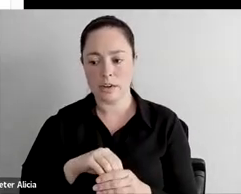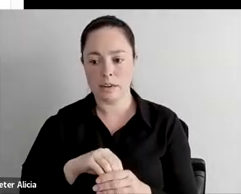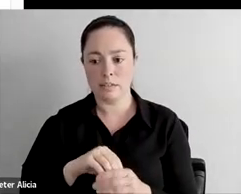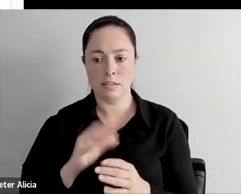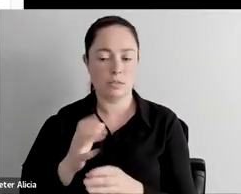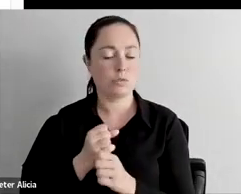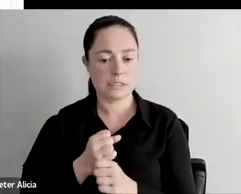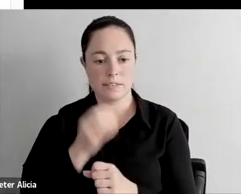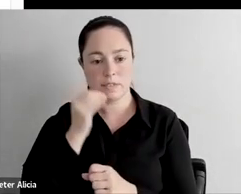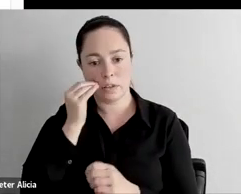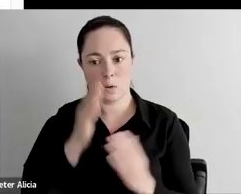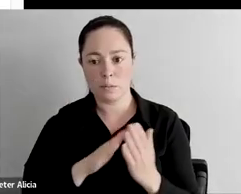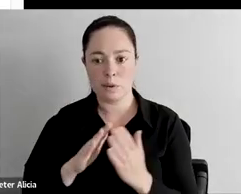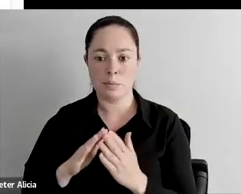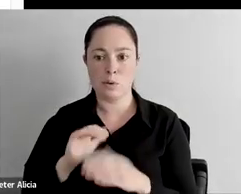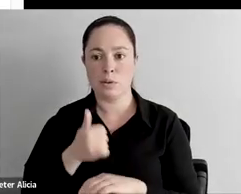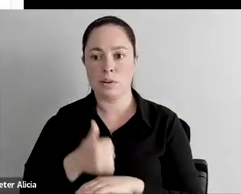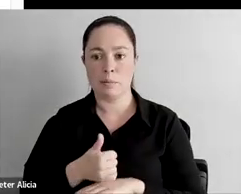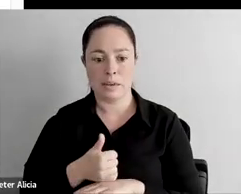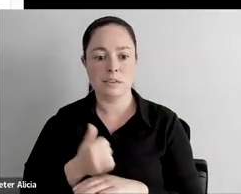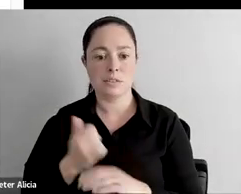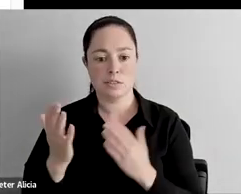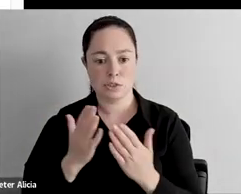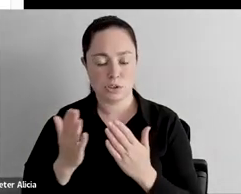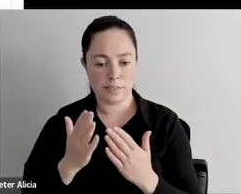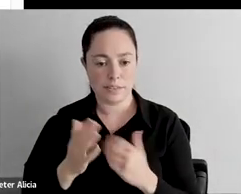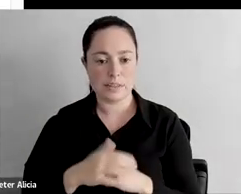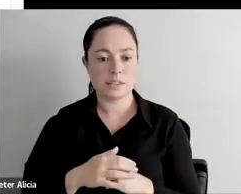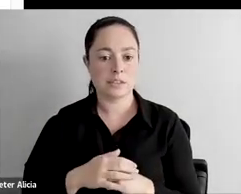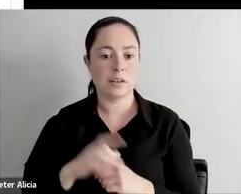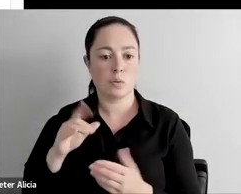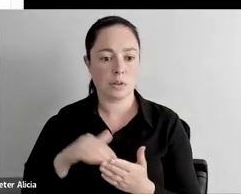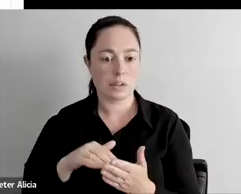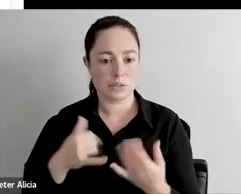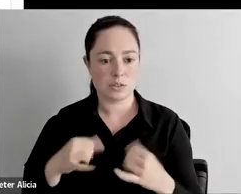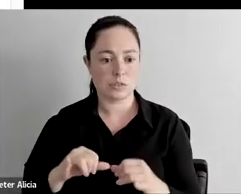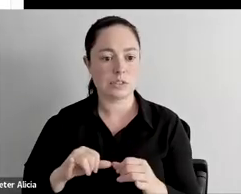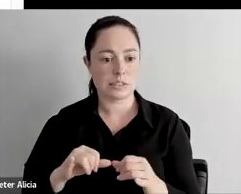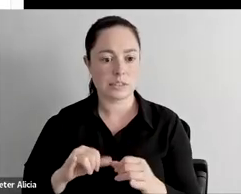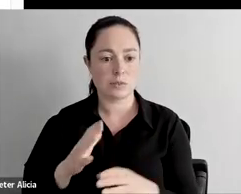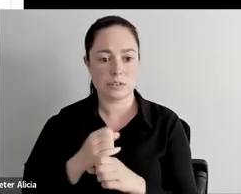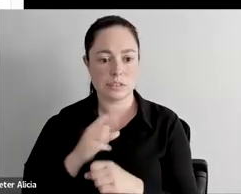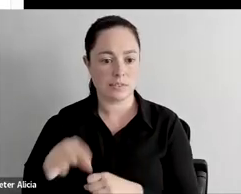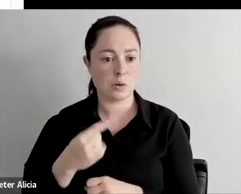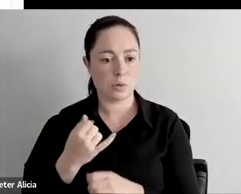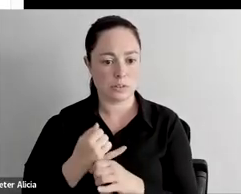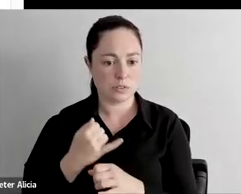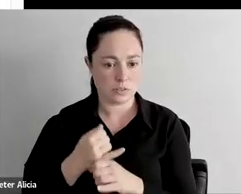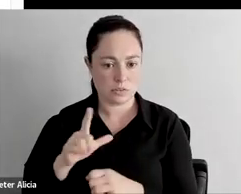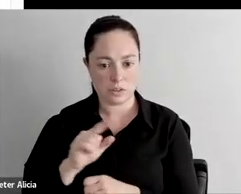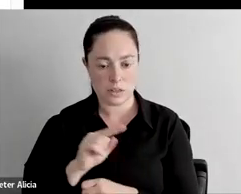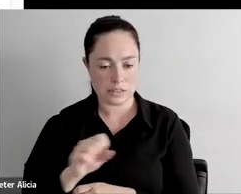home and community-based services, whereas 1,000 are still receiving services in institutional settings.